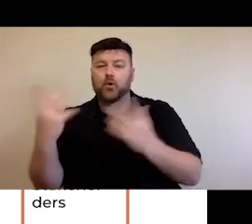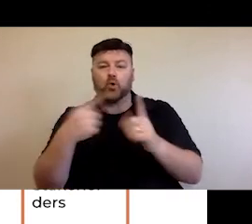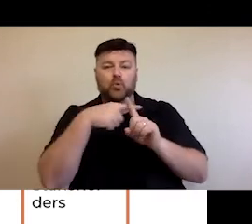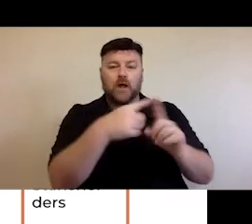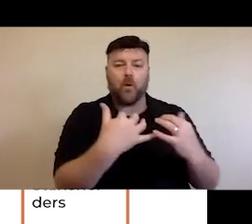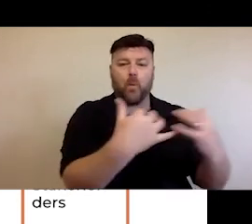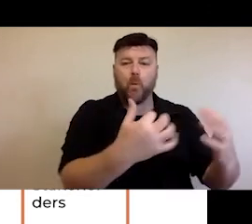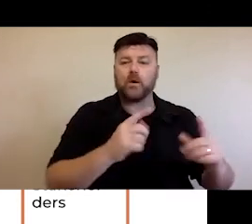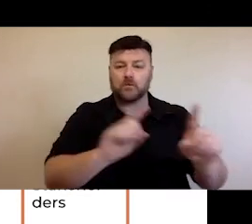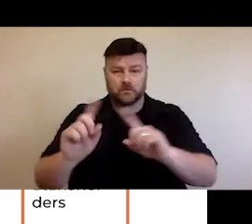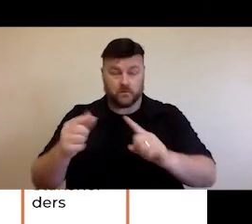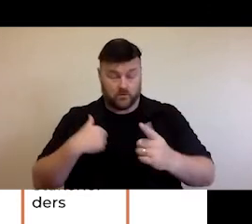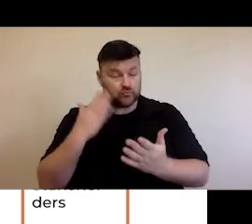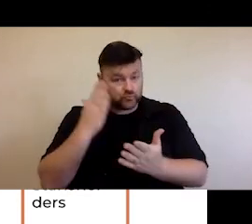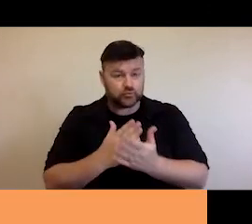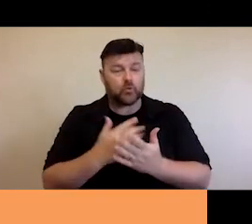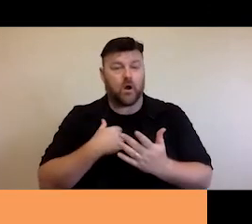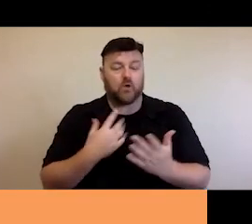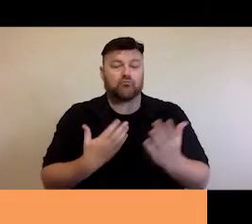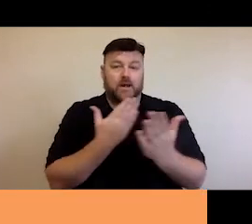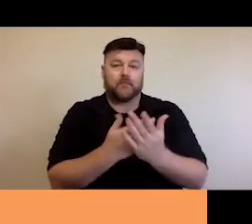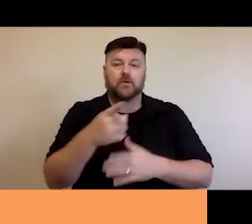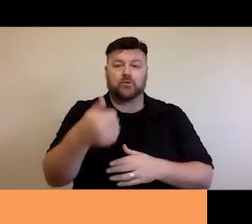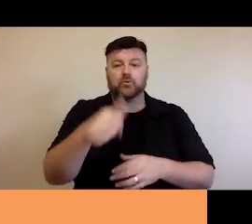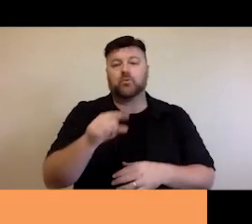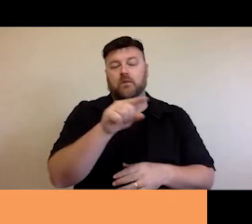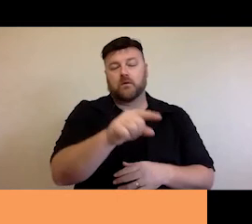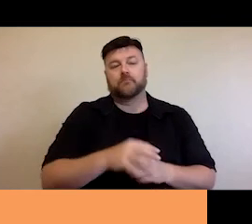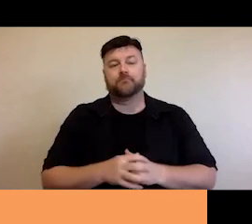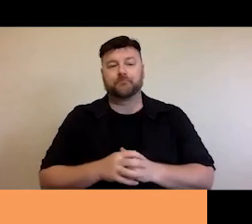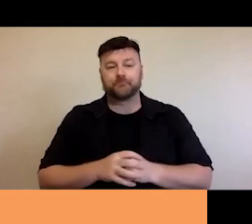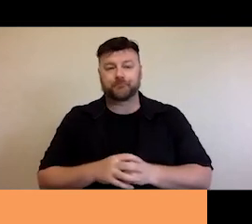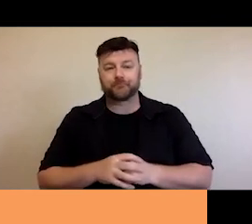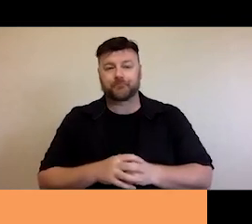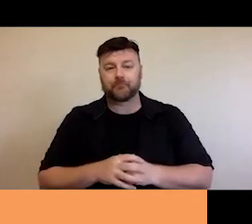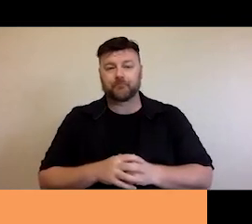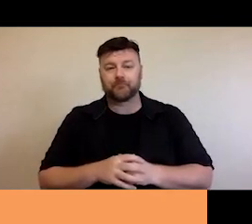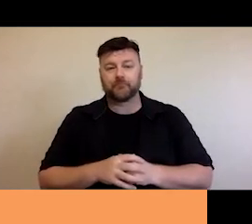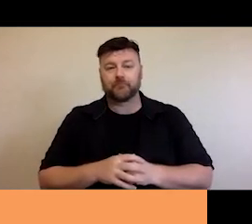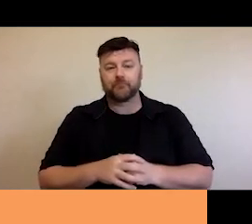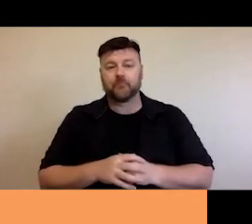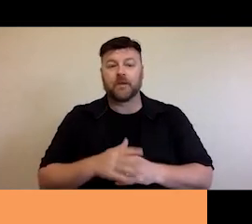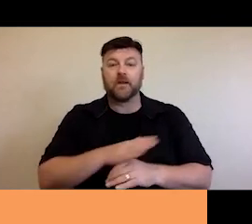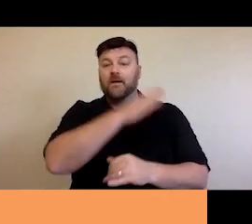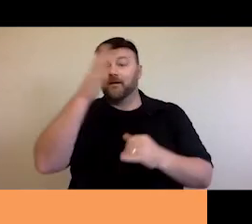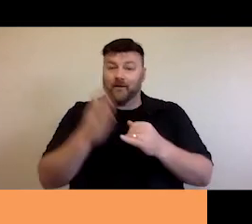thoroughly recommend it as a step at this point. Finally, the planning.